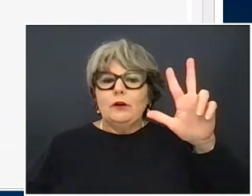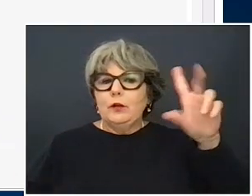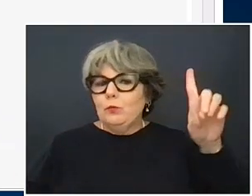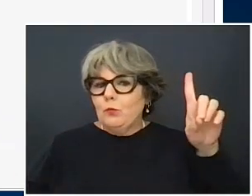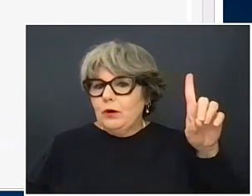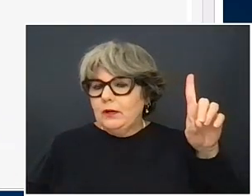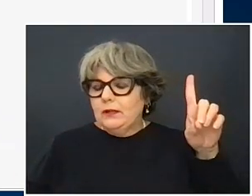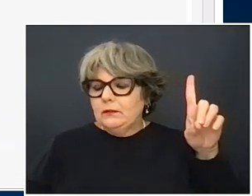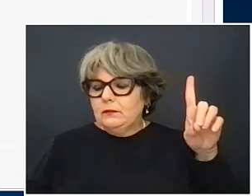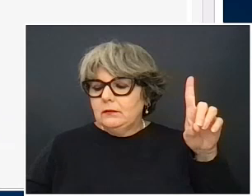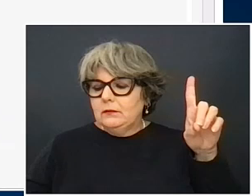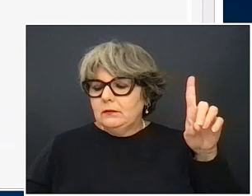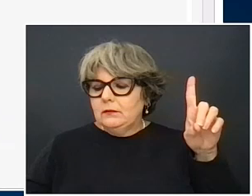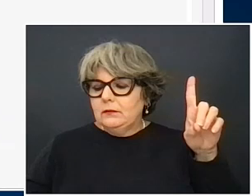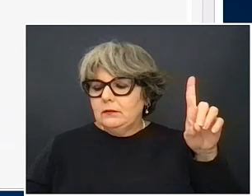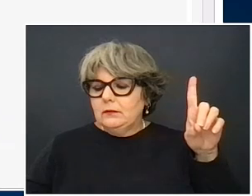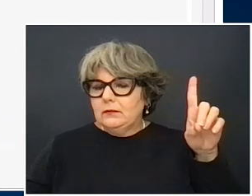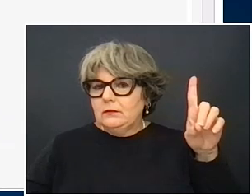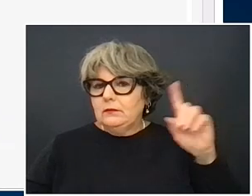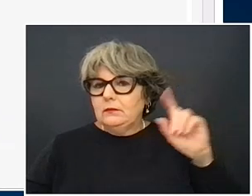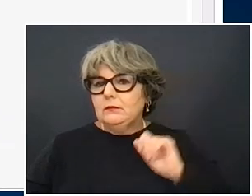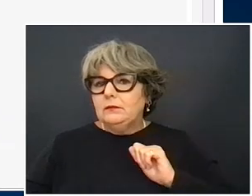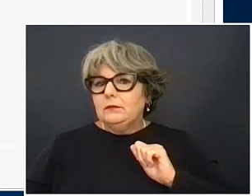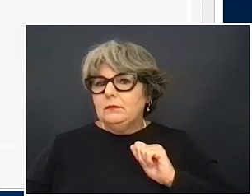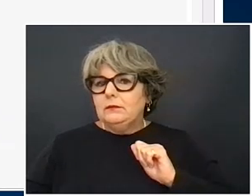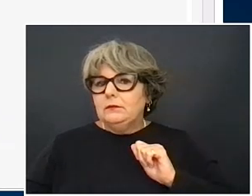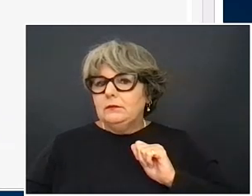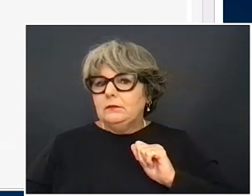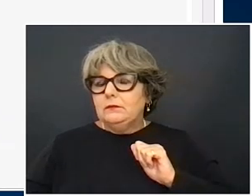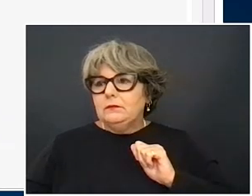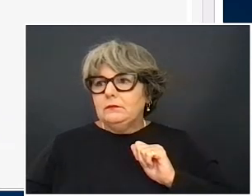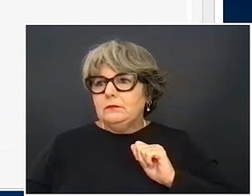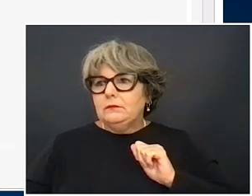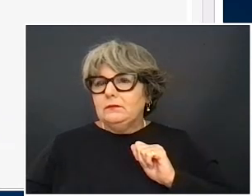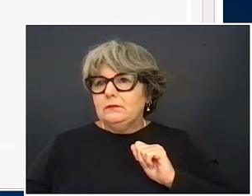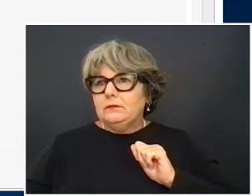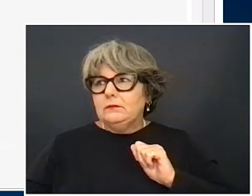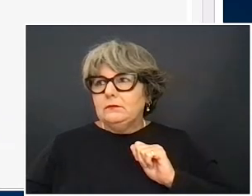t looks like (3) on that page.